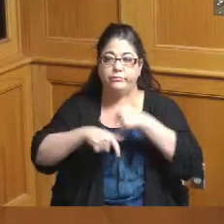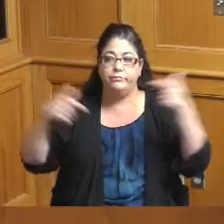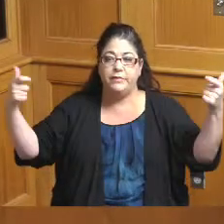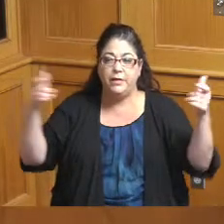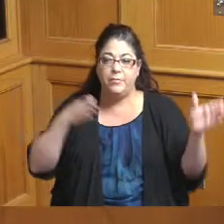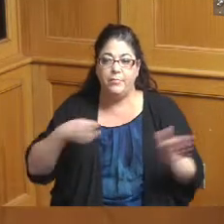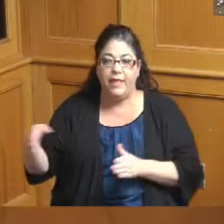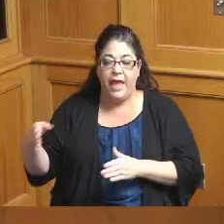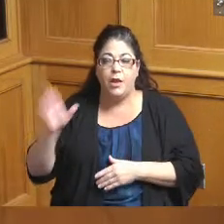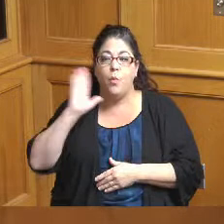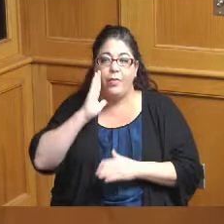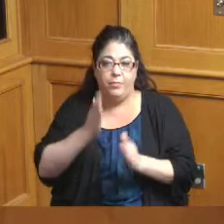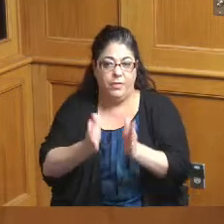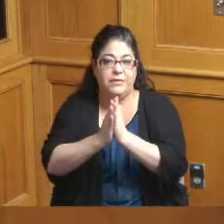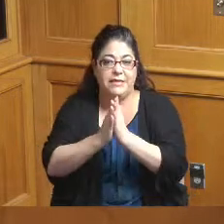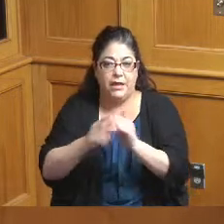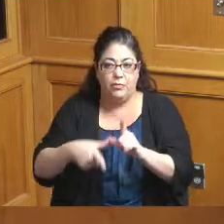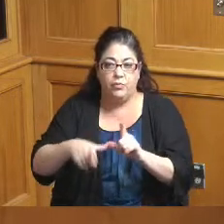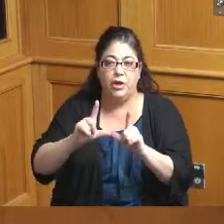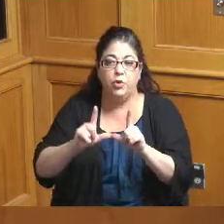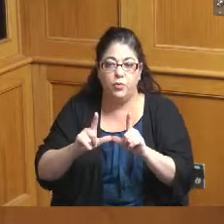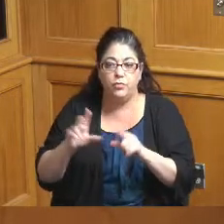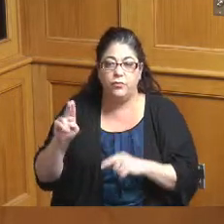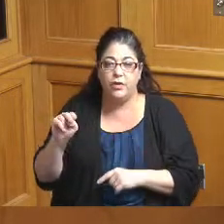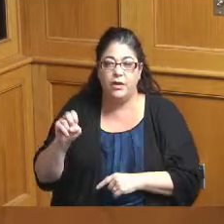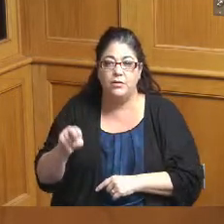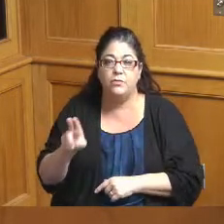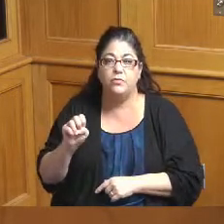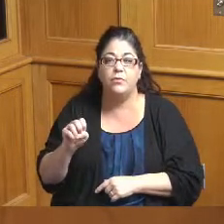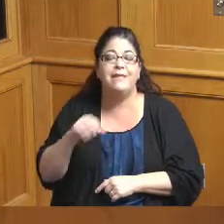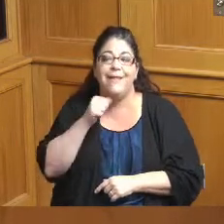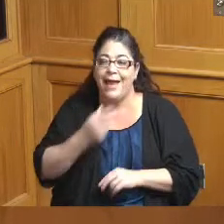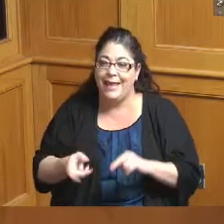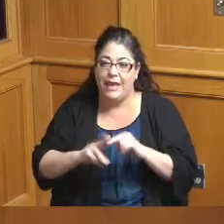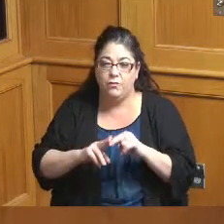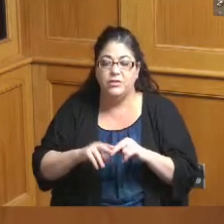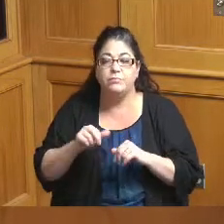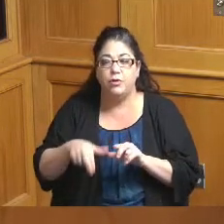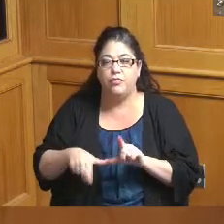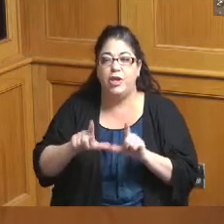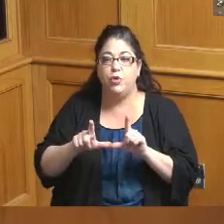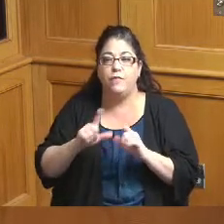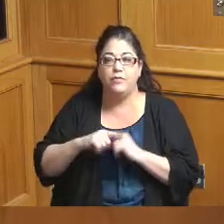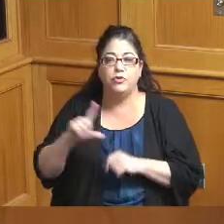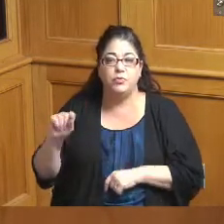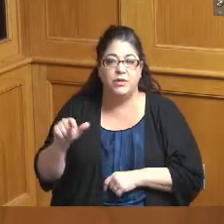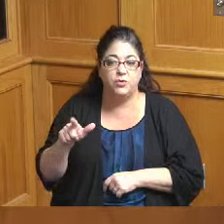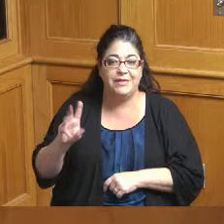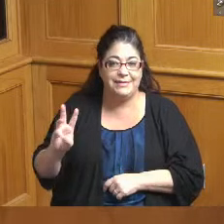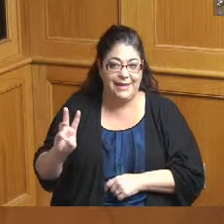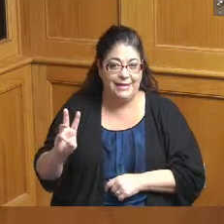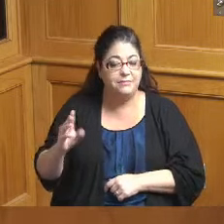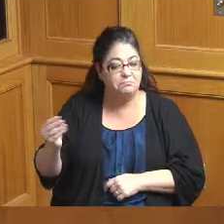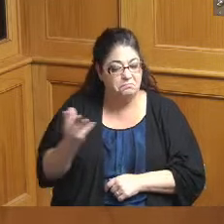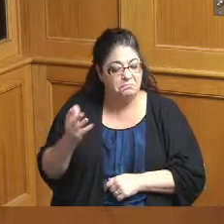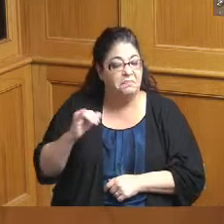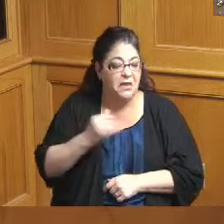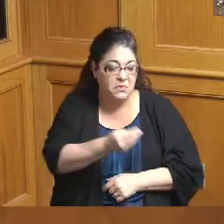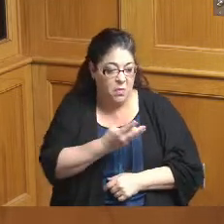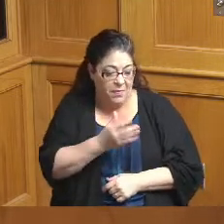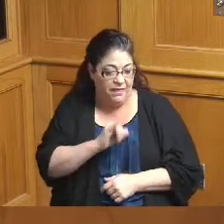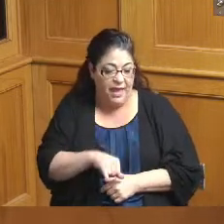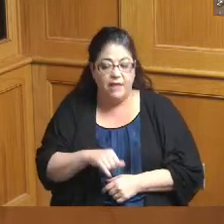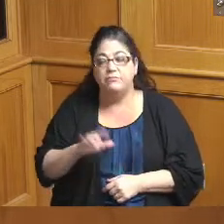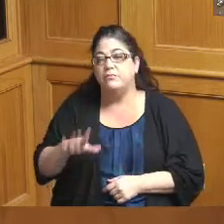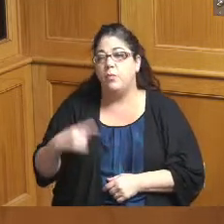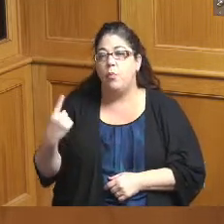will be seeking a renewal of the current Levy not an increase in 2026 but we have one person going